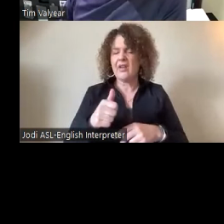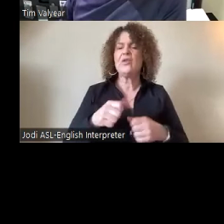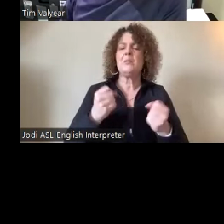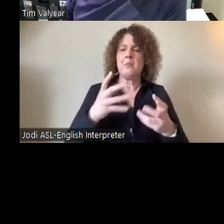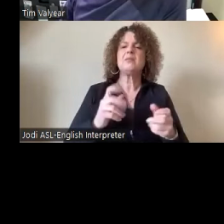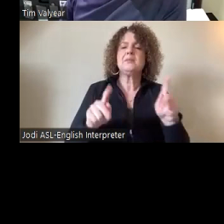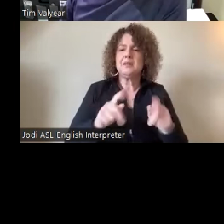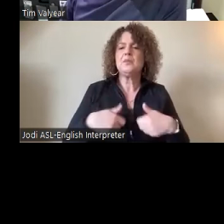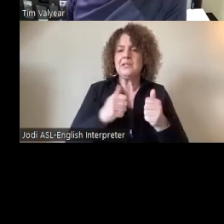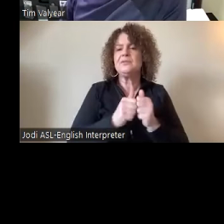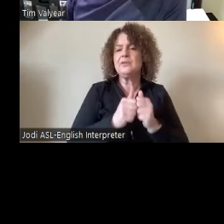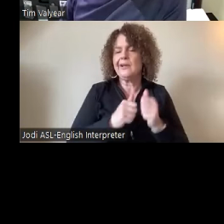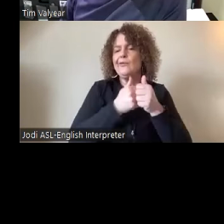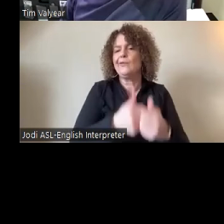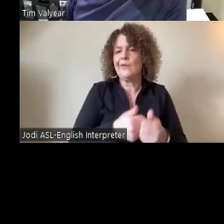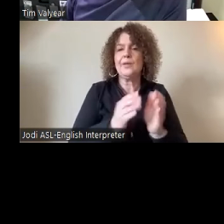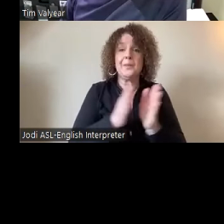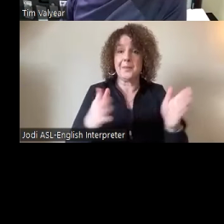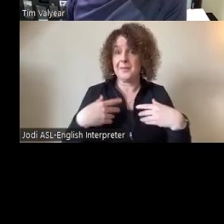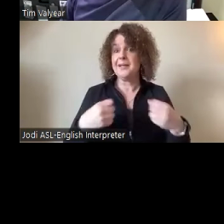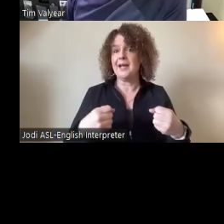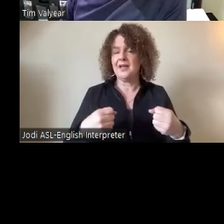coverage for OHIP. In a hospital, long-term care,